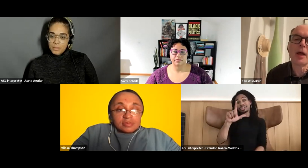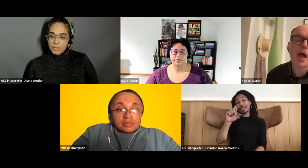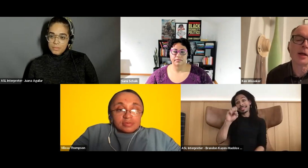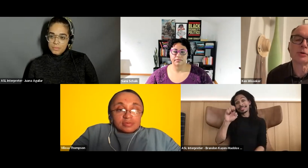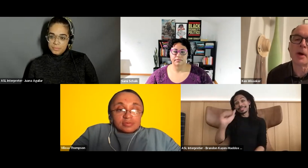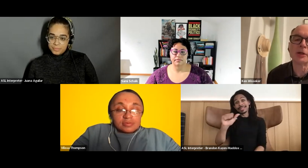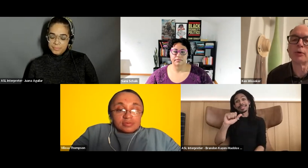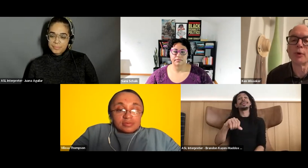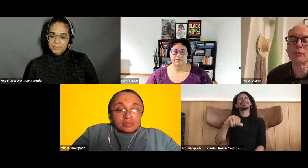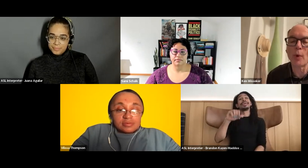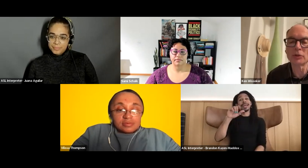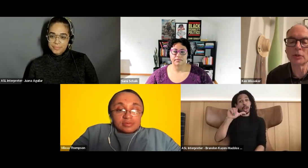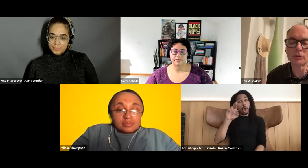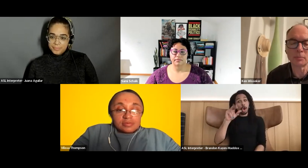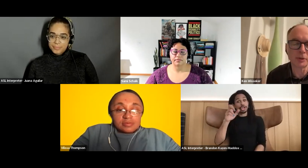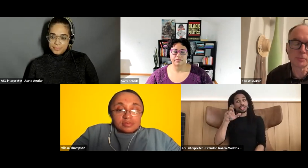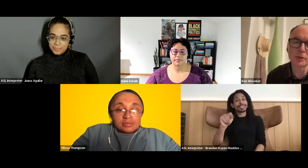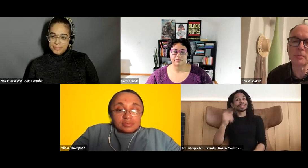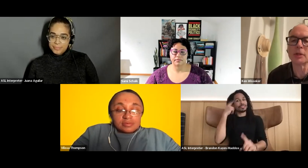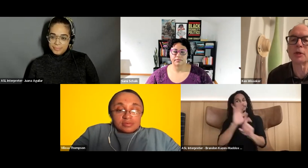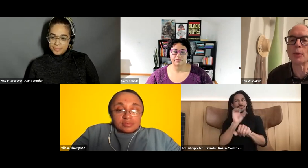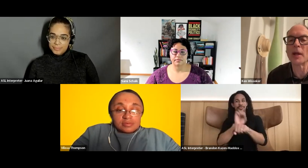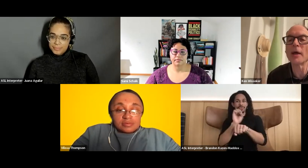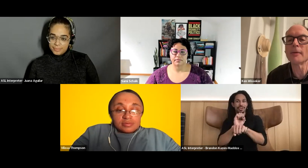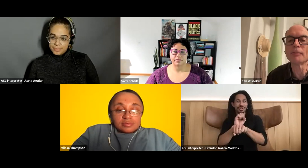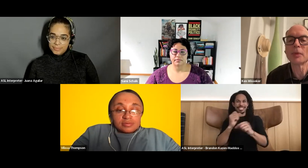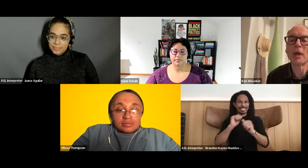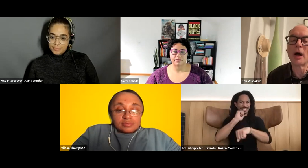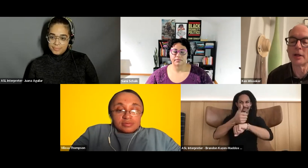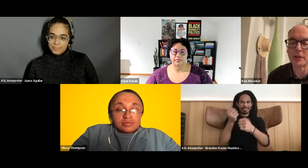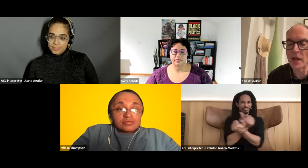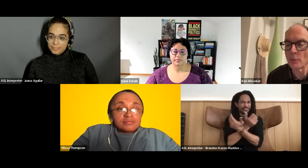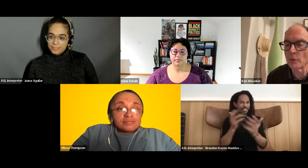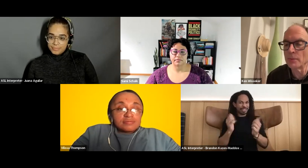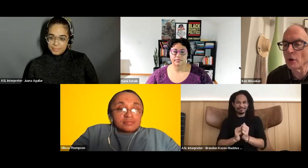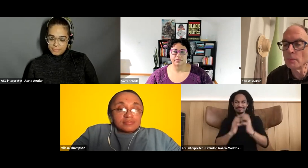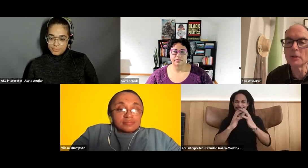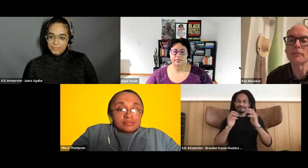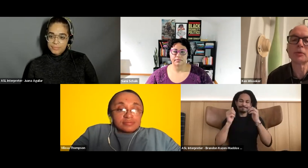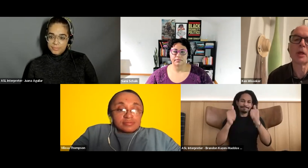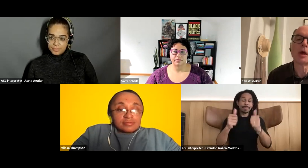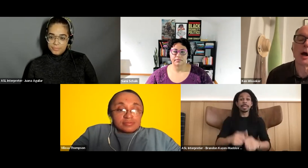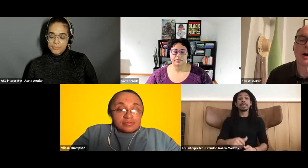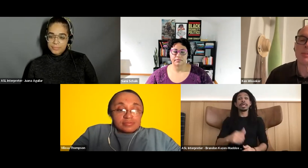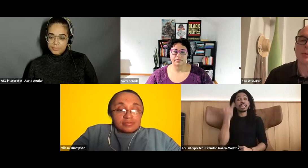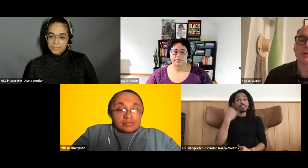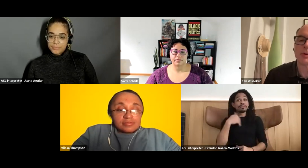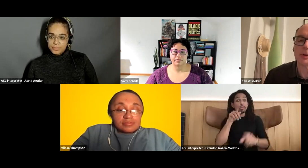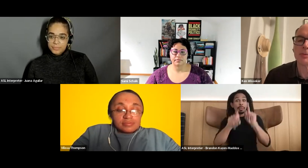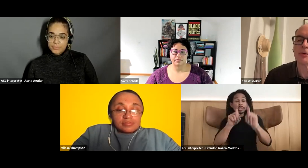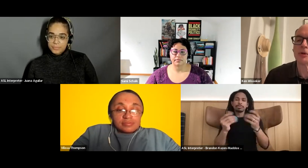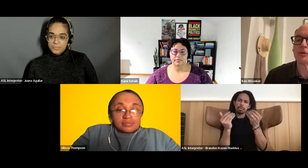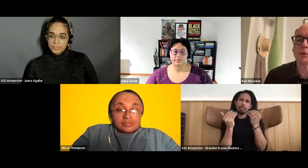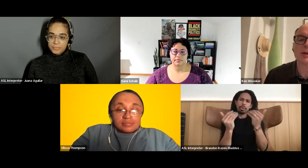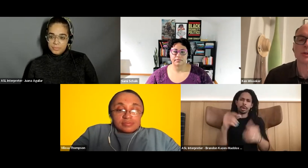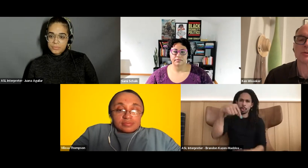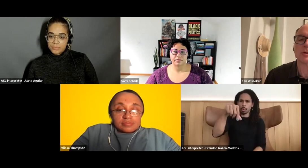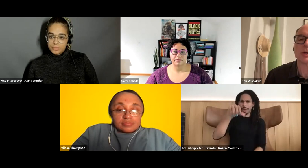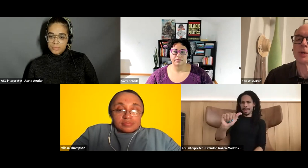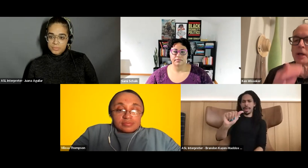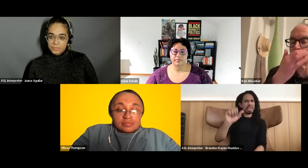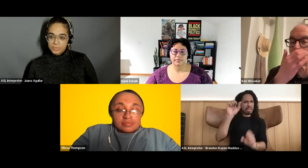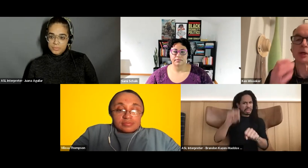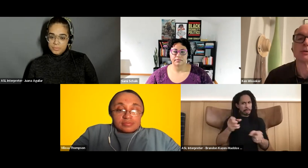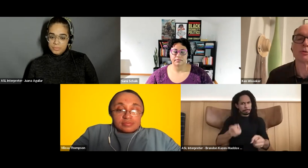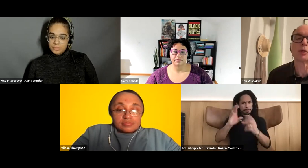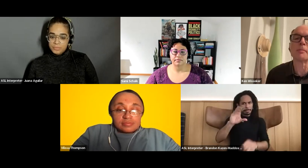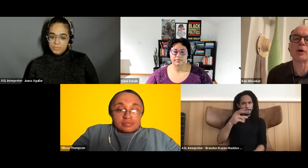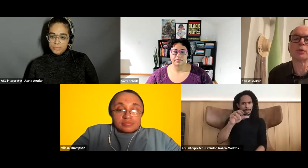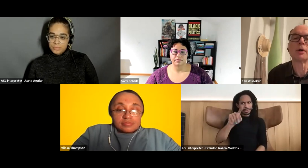Ken Wissoker: and to remind you, if you have questions to please, put them in the Q and A The chat will be open. But we'd really prefer to see the questions in the Q. A. So we can sort them out.